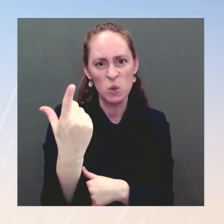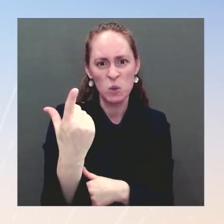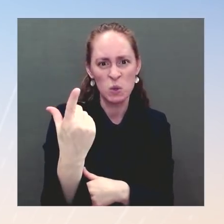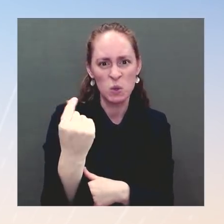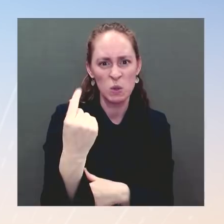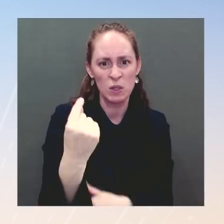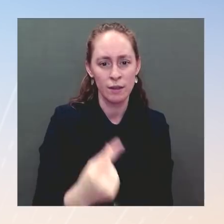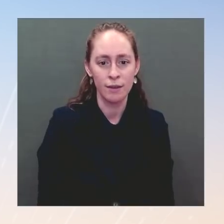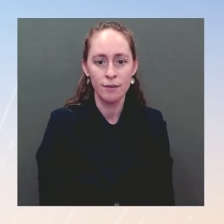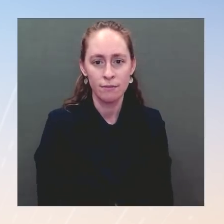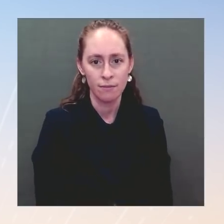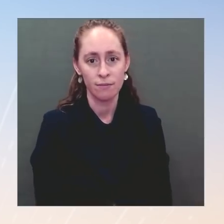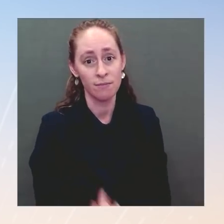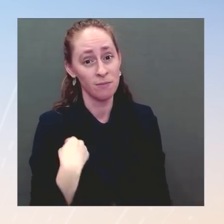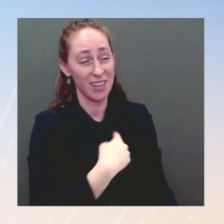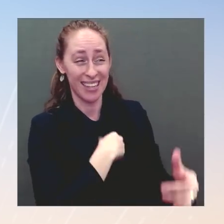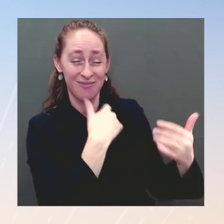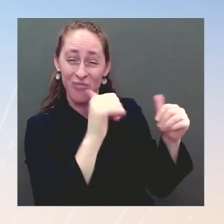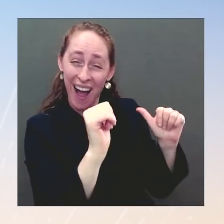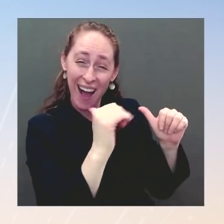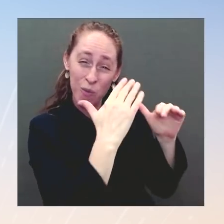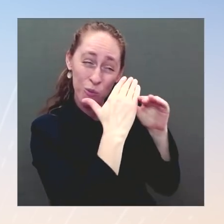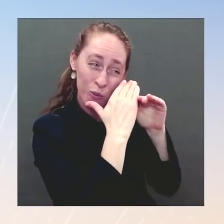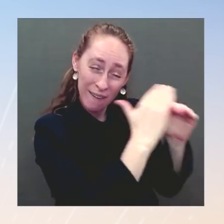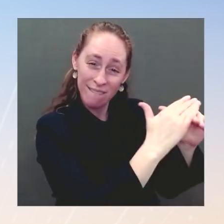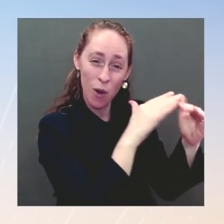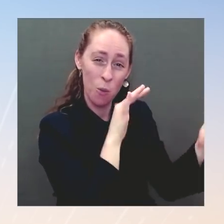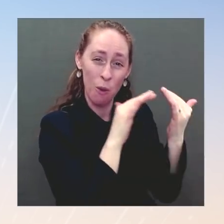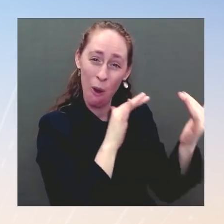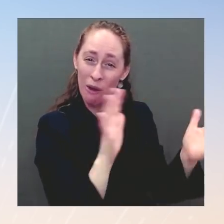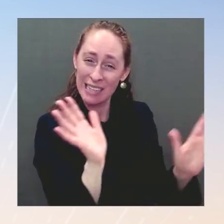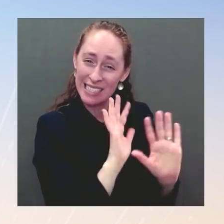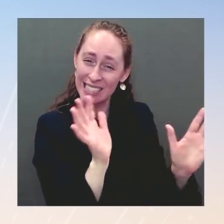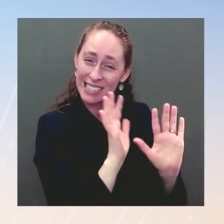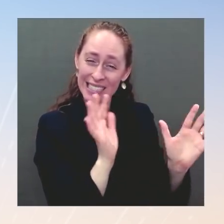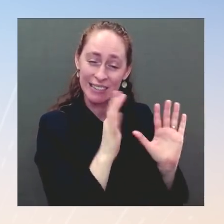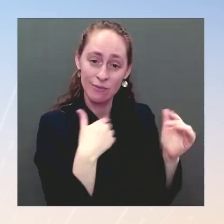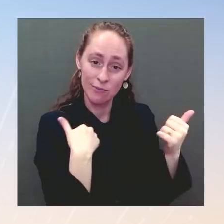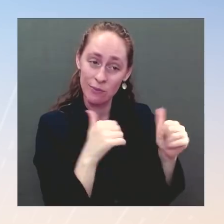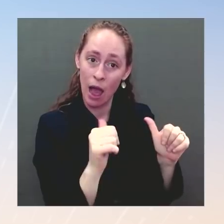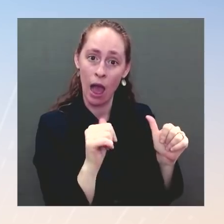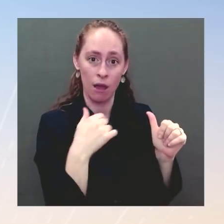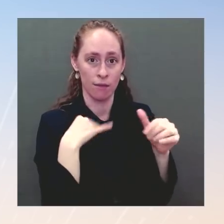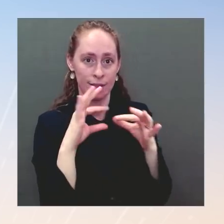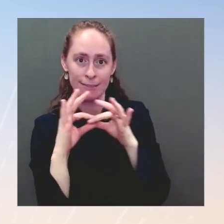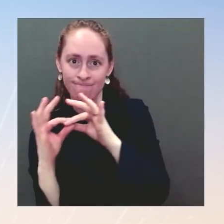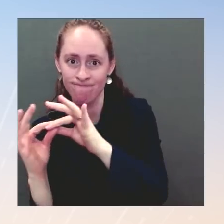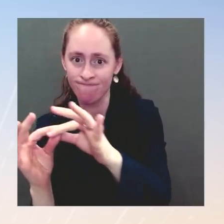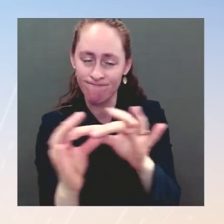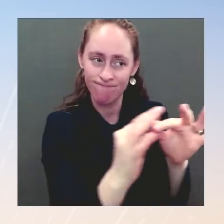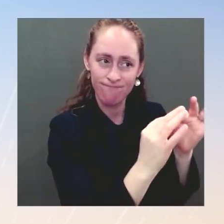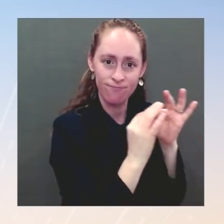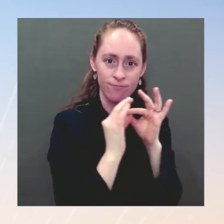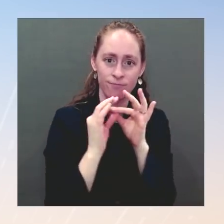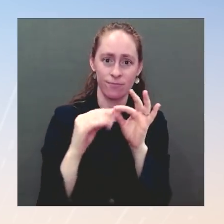but in coordination with our partners and Allies around the world. That is the way to do it. That is the strong way to do it. That is the effective way to do it.